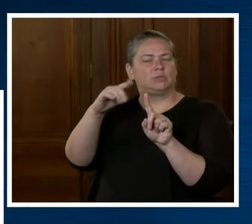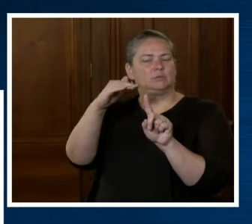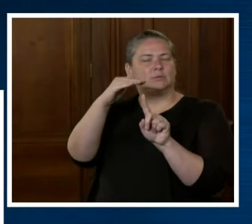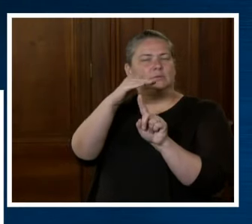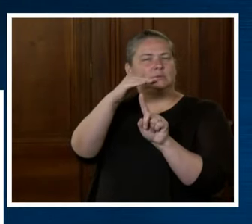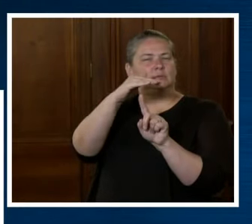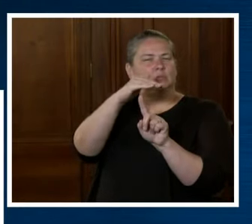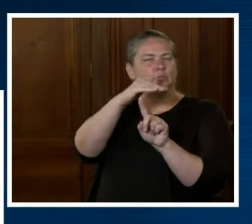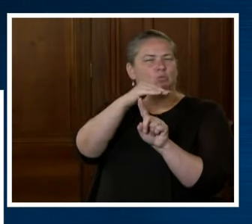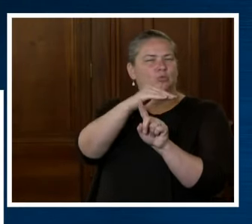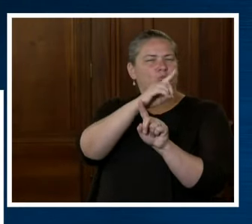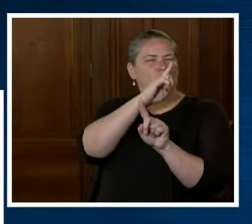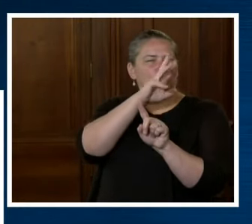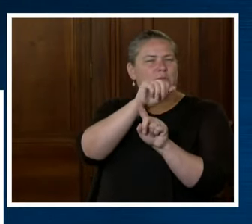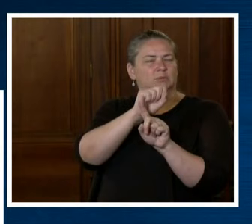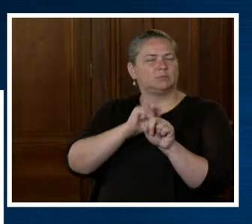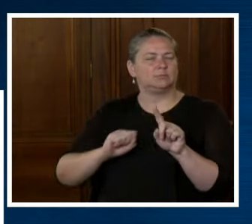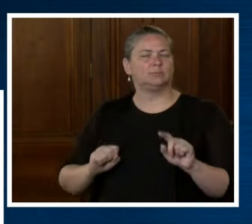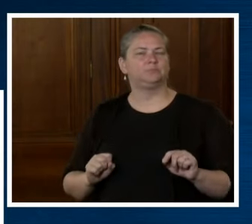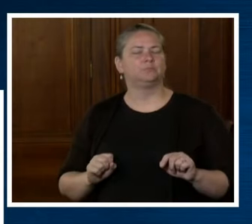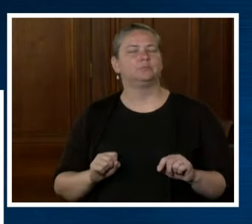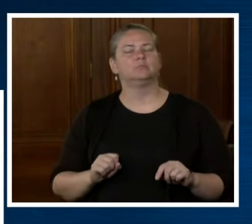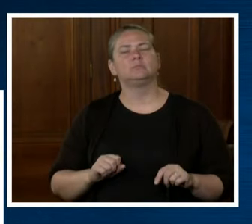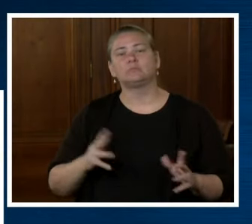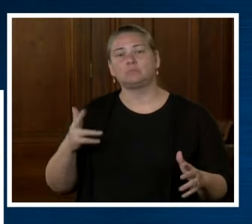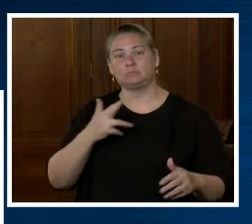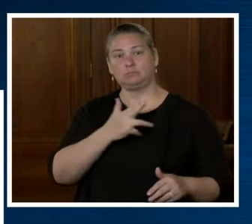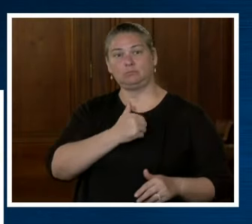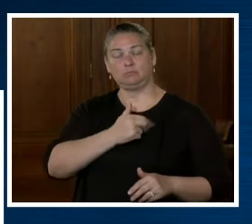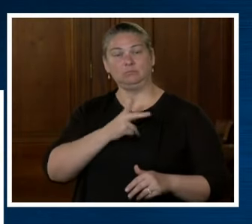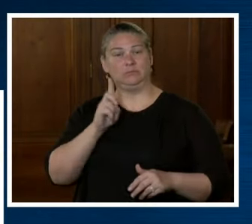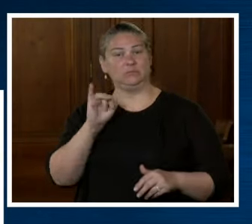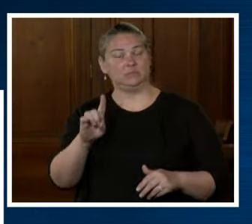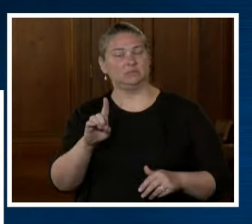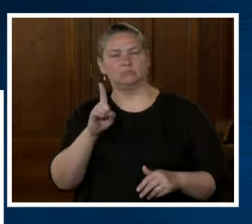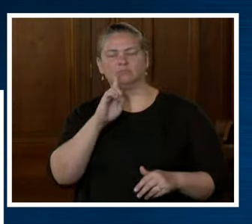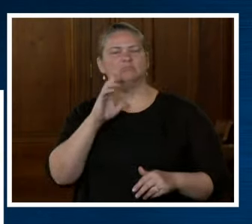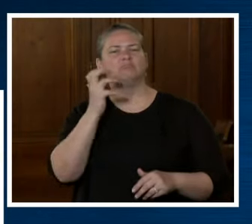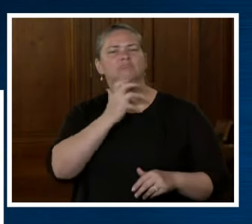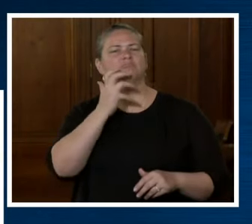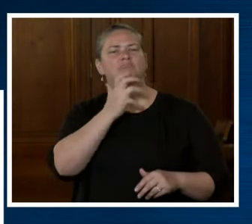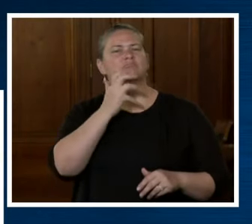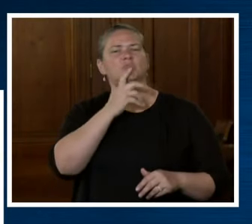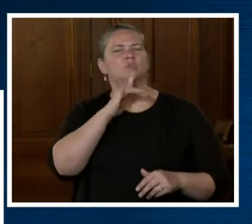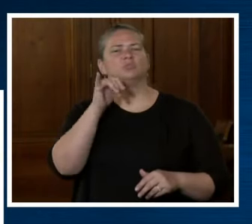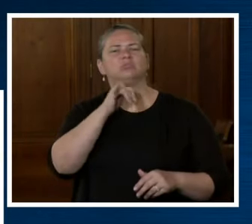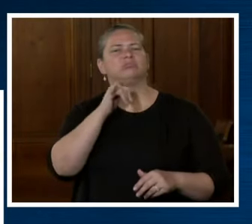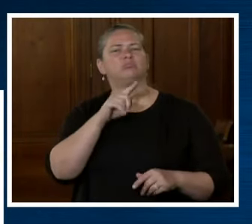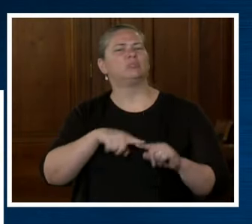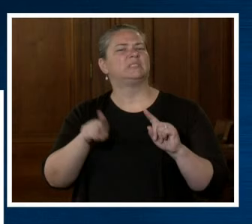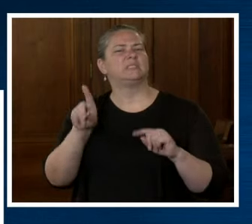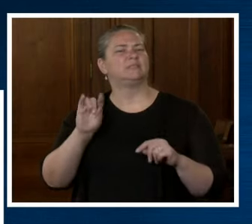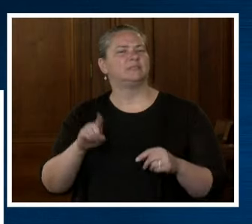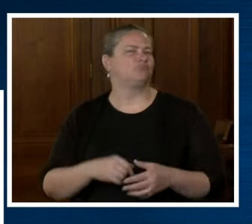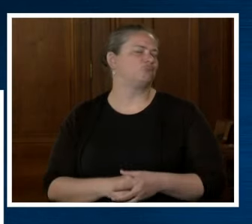WE HAVE PUT OUT A FADES REOPENING, NOT WANTING TO BE THE FASTEST, WE'RE CERTAINLY NOT THE